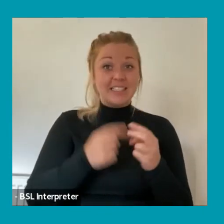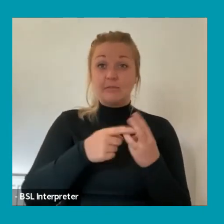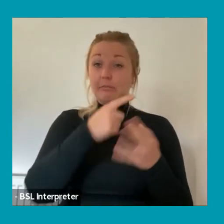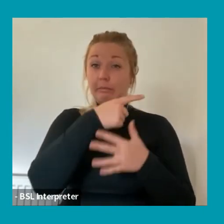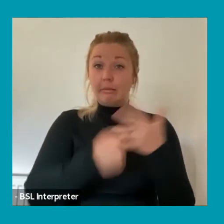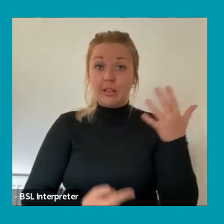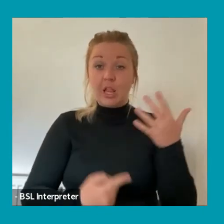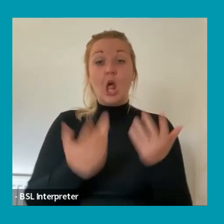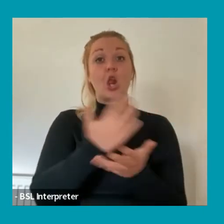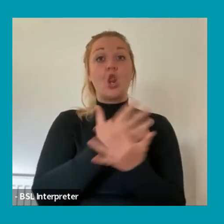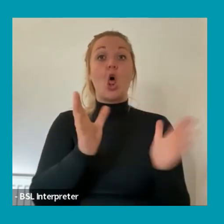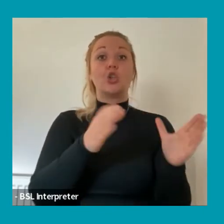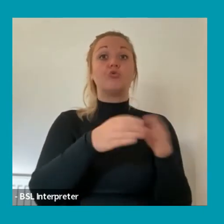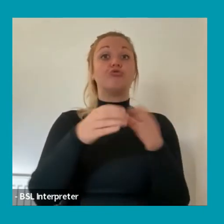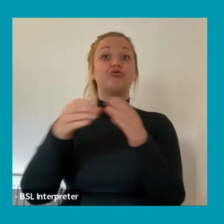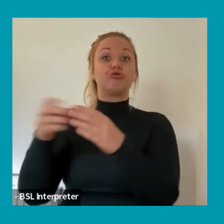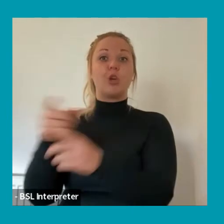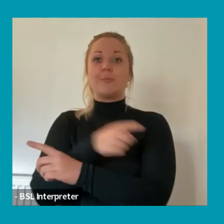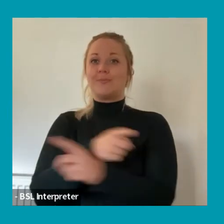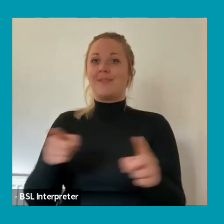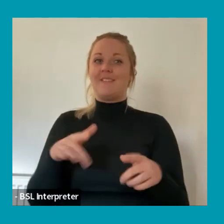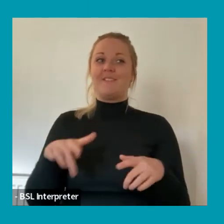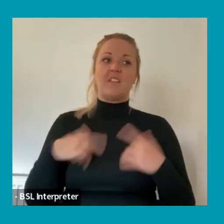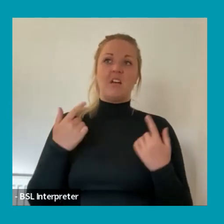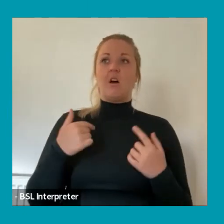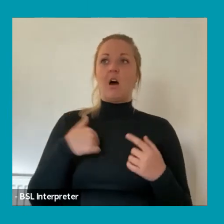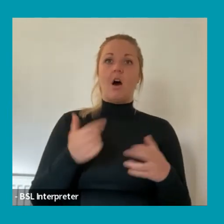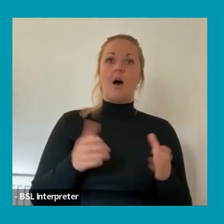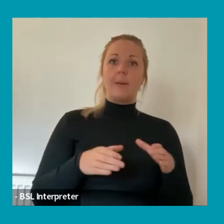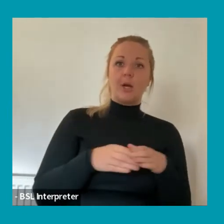perhaps they don't do as well as the majority on that topic.